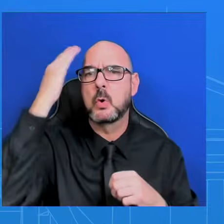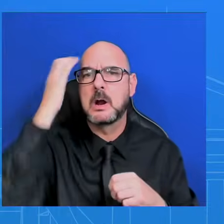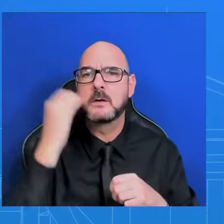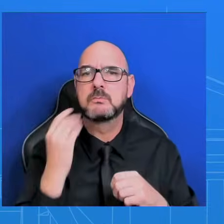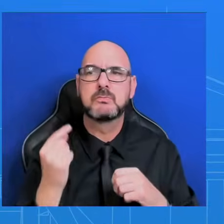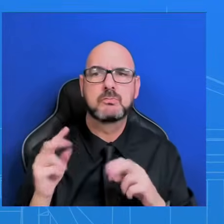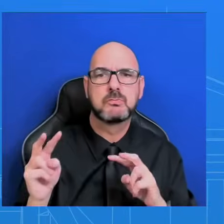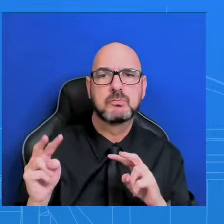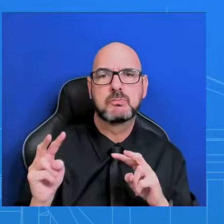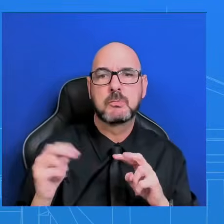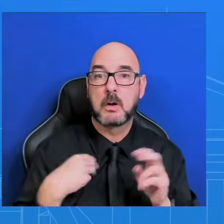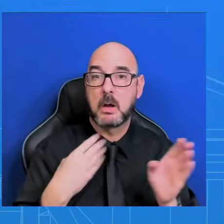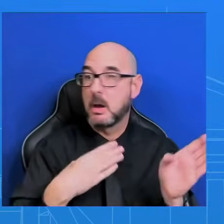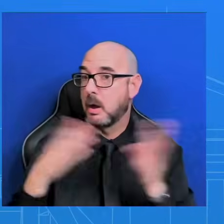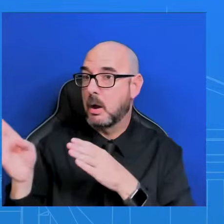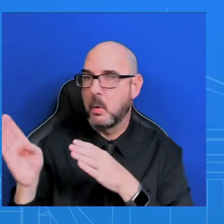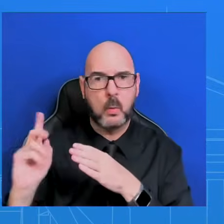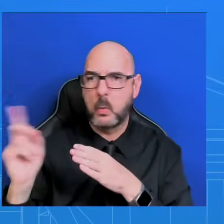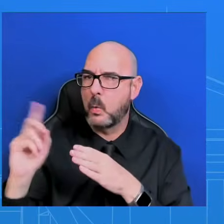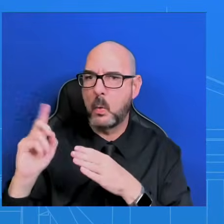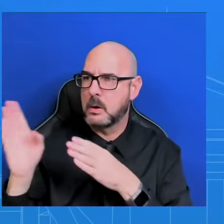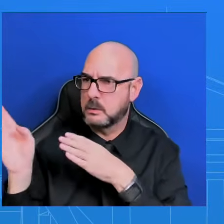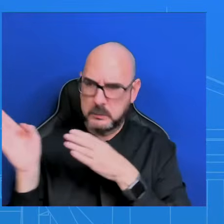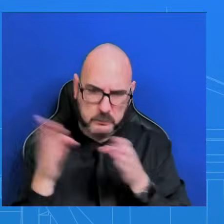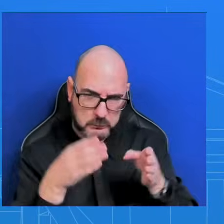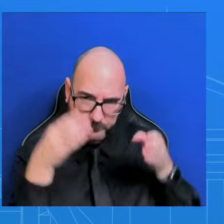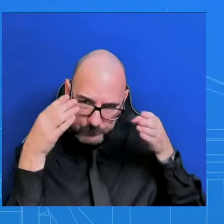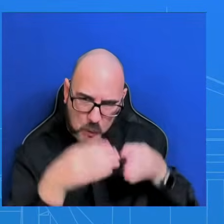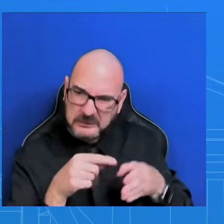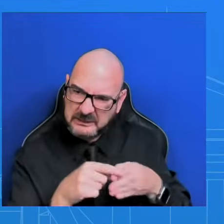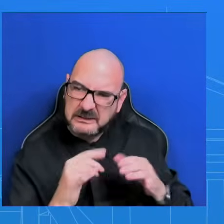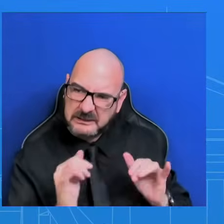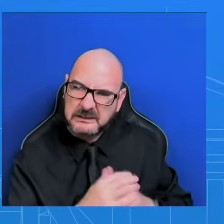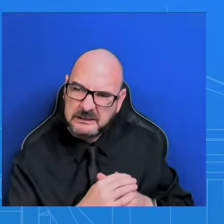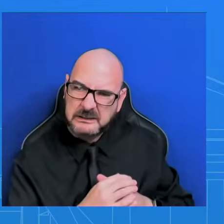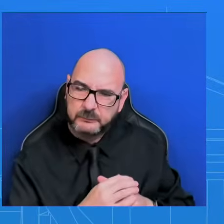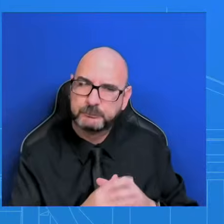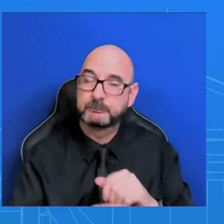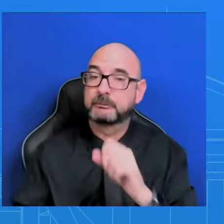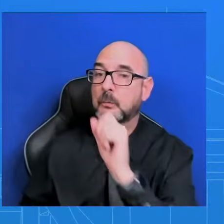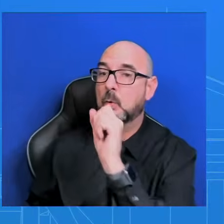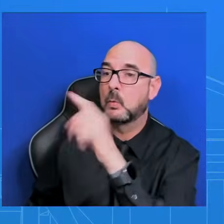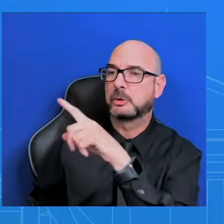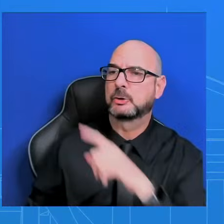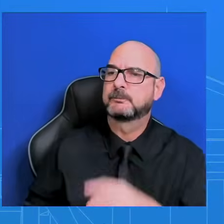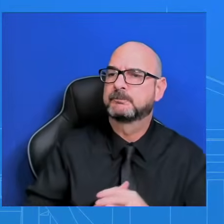I'm sorry, just on Gaza and -- and that conflict. We've spoken before about your concerns